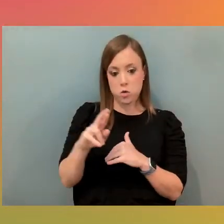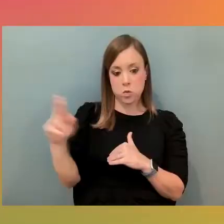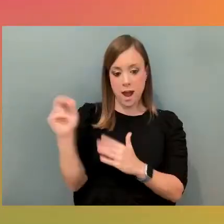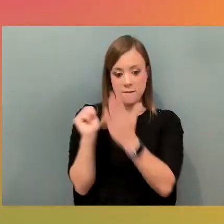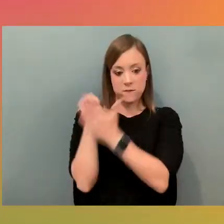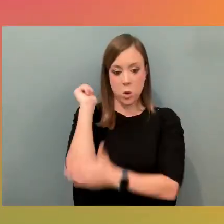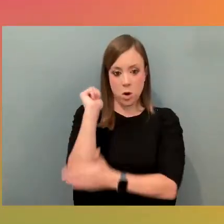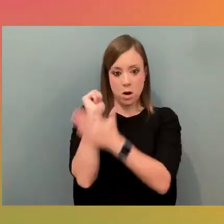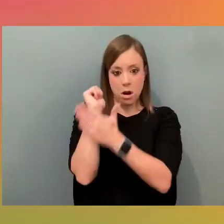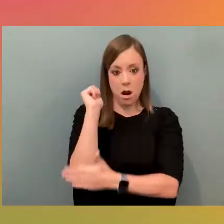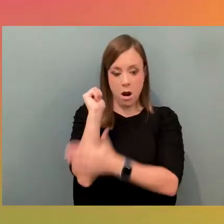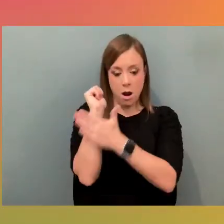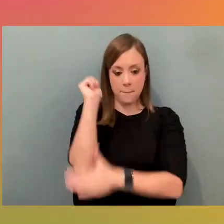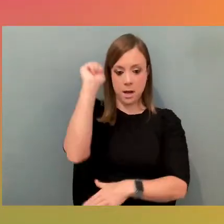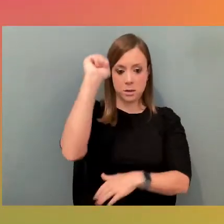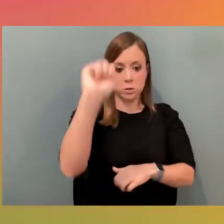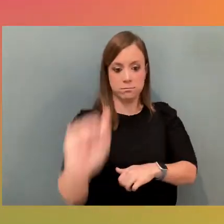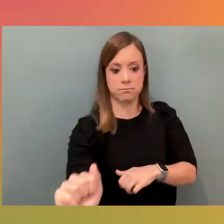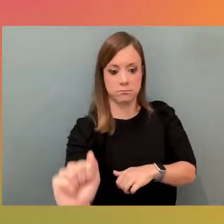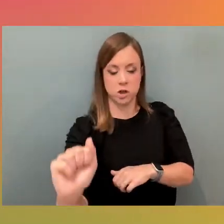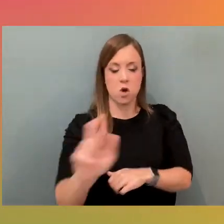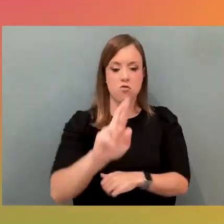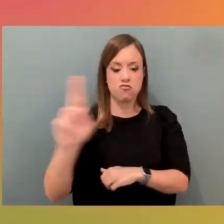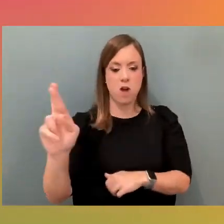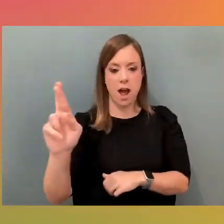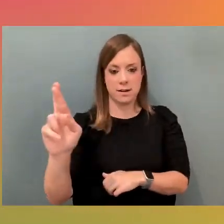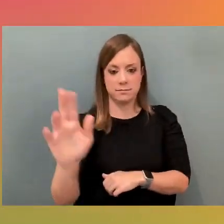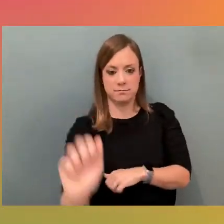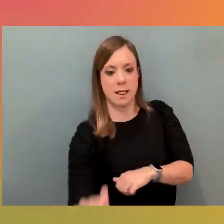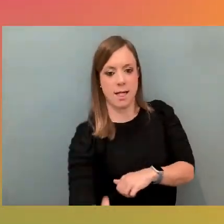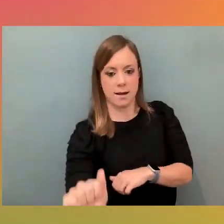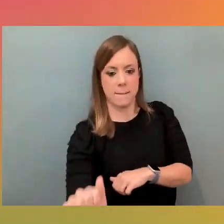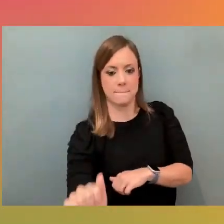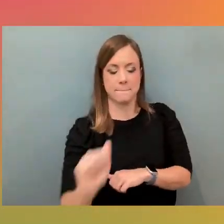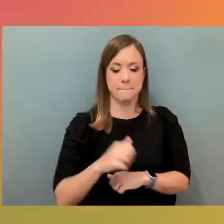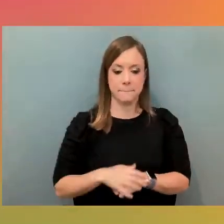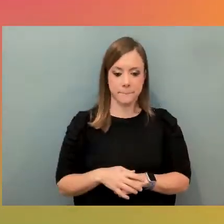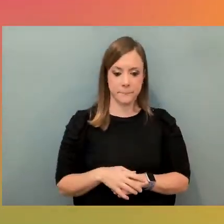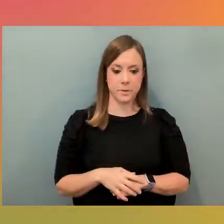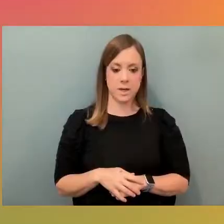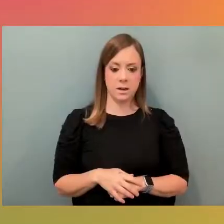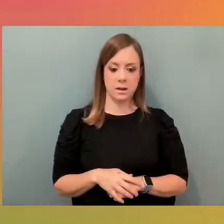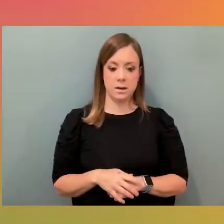OF YOUR RIGHT FOREARM TO THE RENTER OF THE LEFT THIGH AND